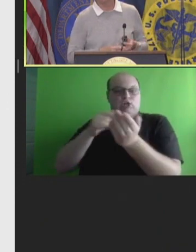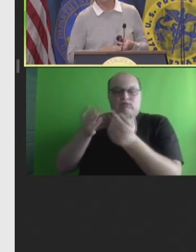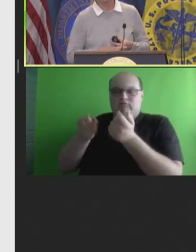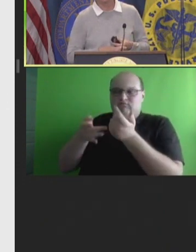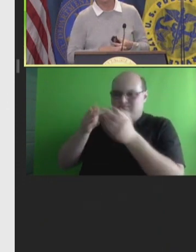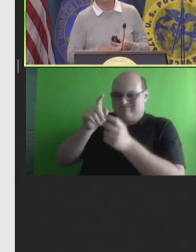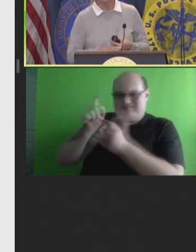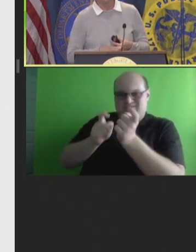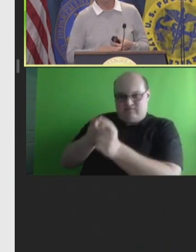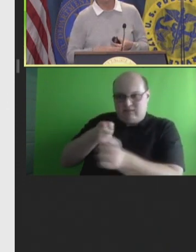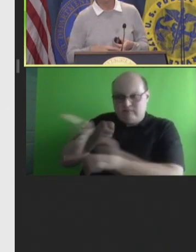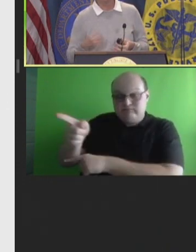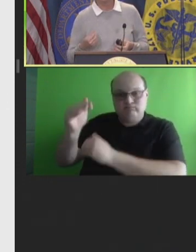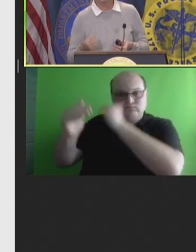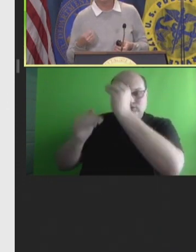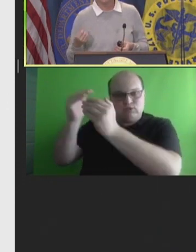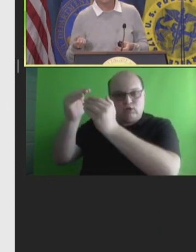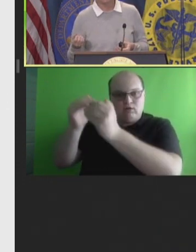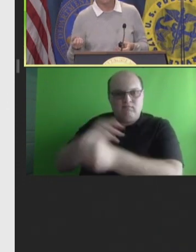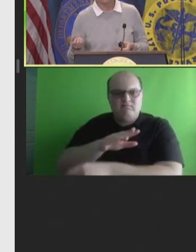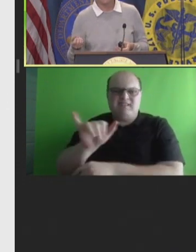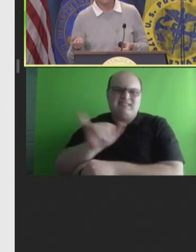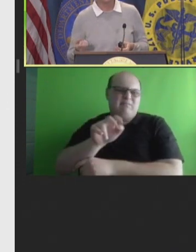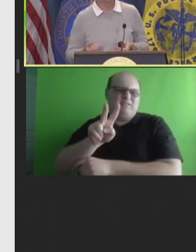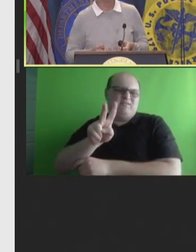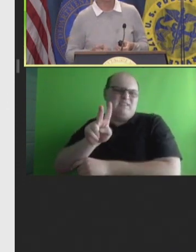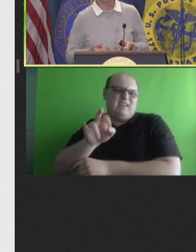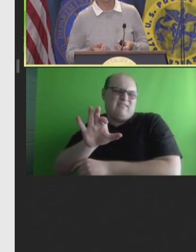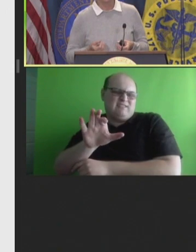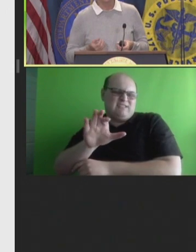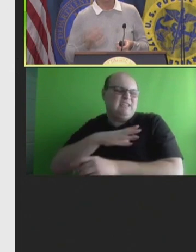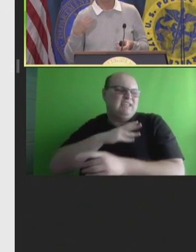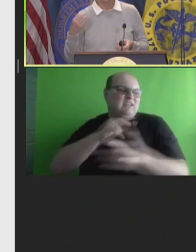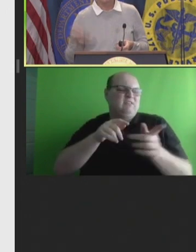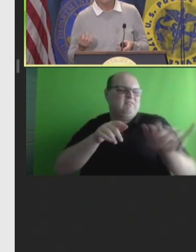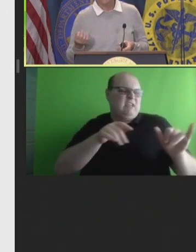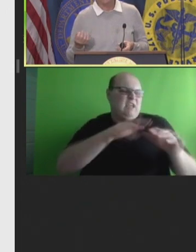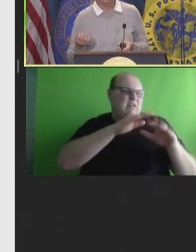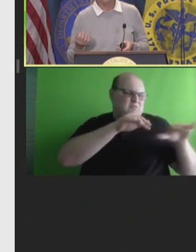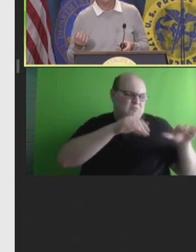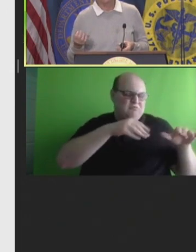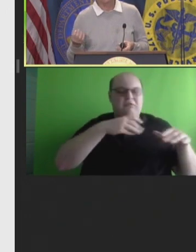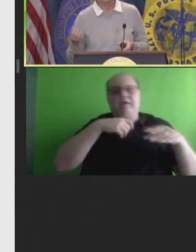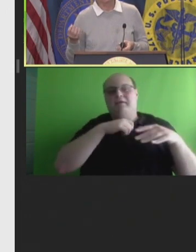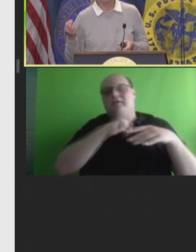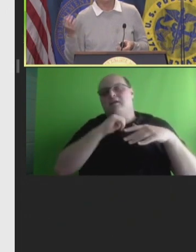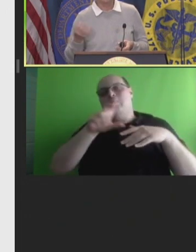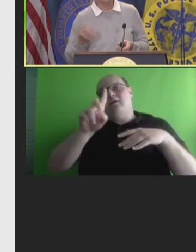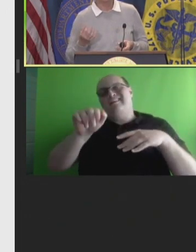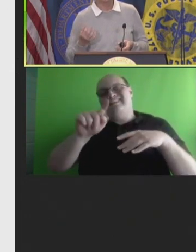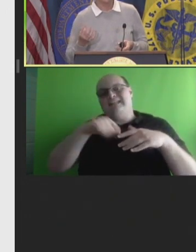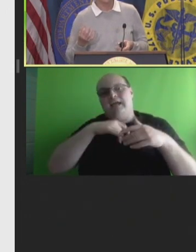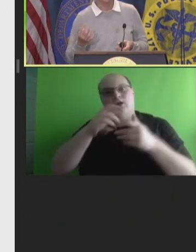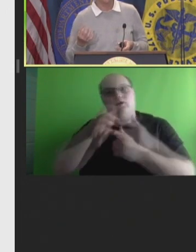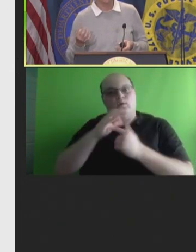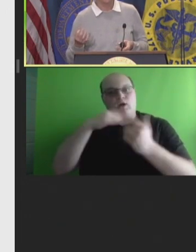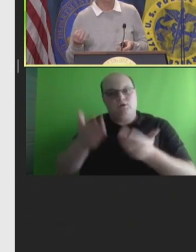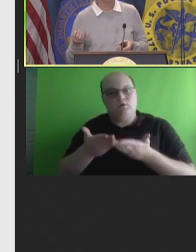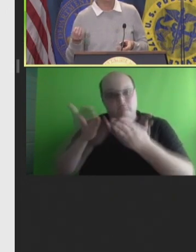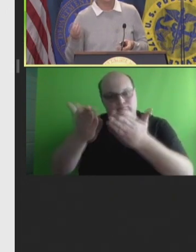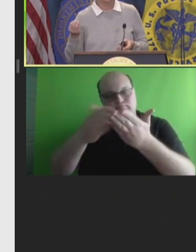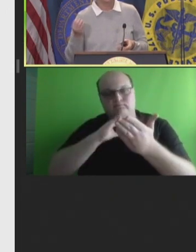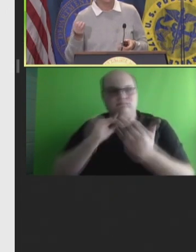VFC. They are required to submit data. So, the data connections, the robust amount of vaccines,